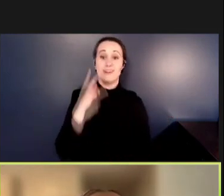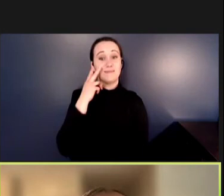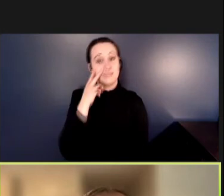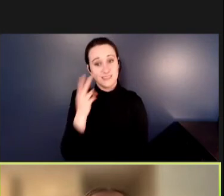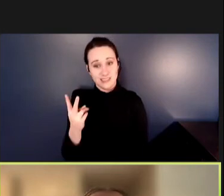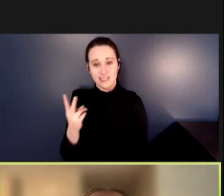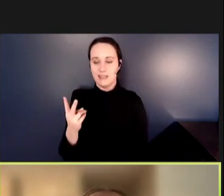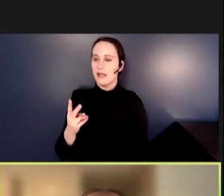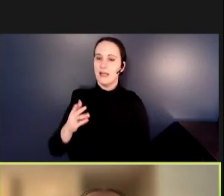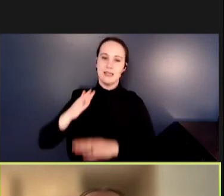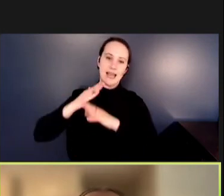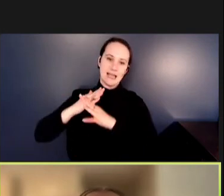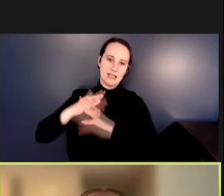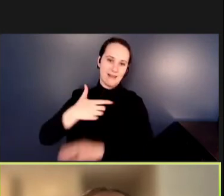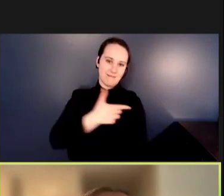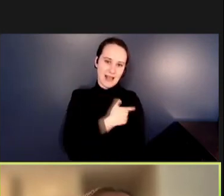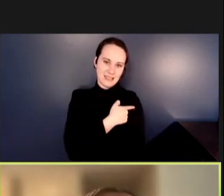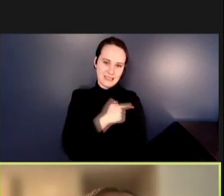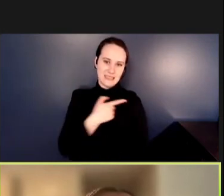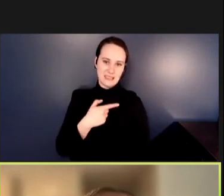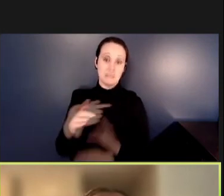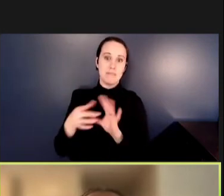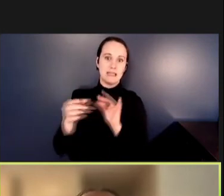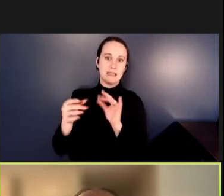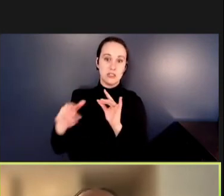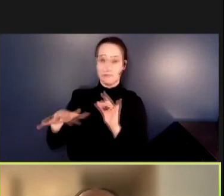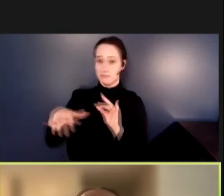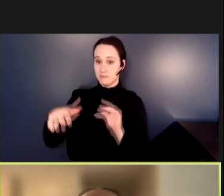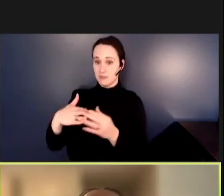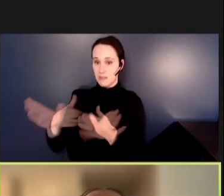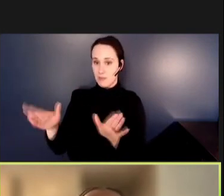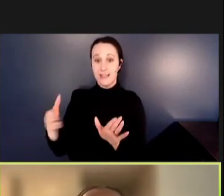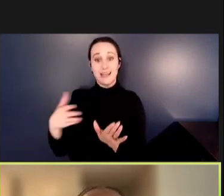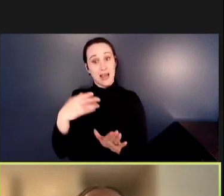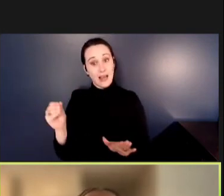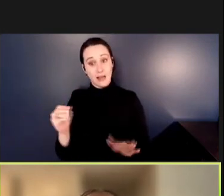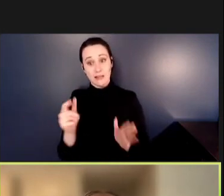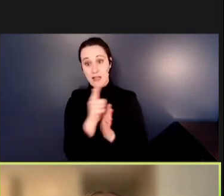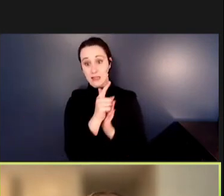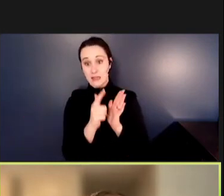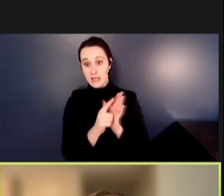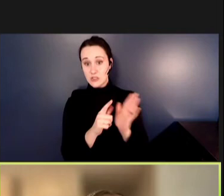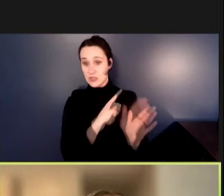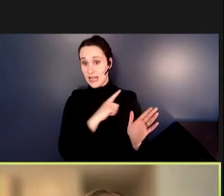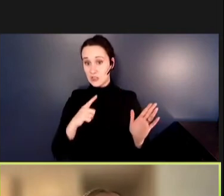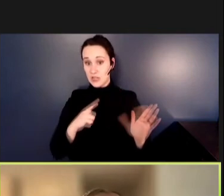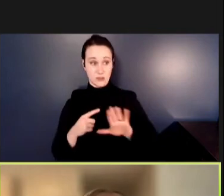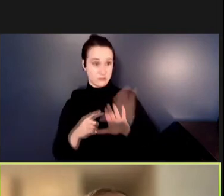rhetoric, both in the public but also in the legislature. And so that is really -- there's not